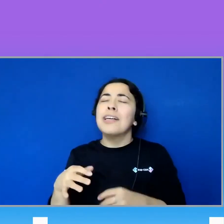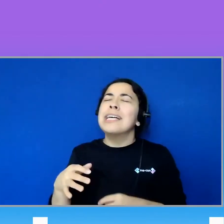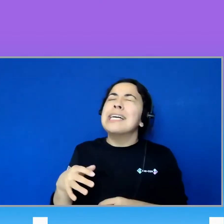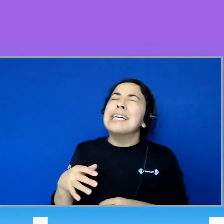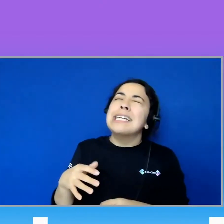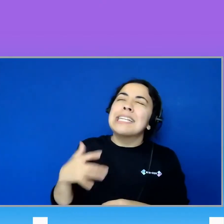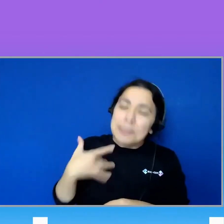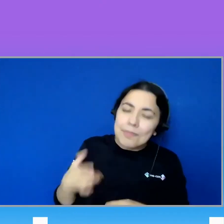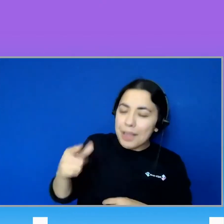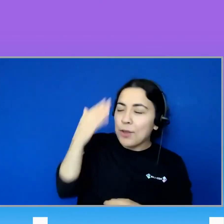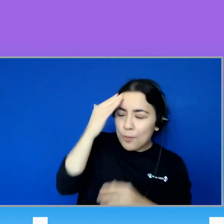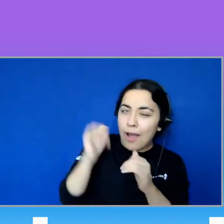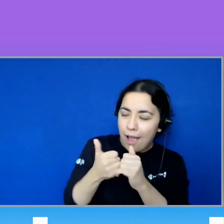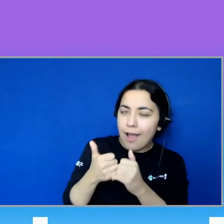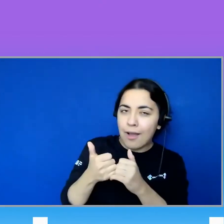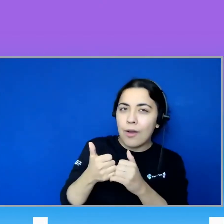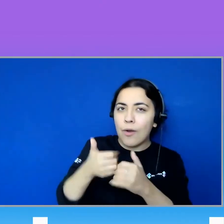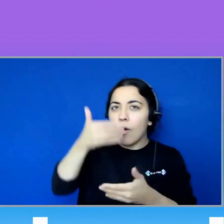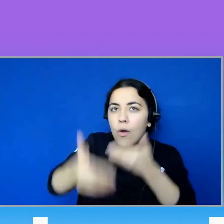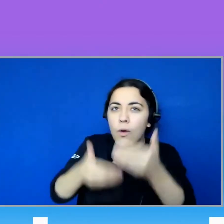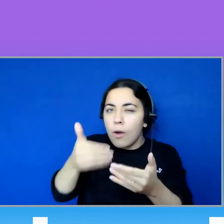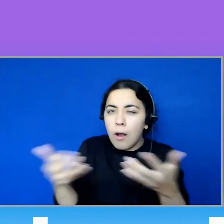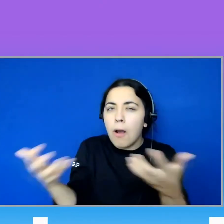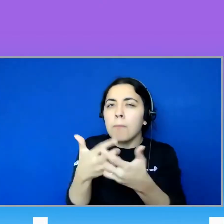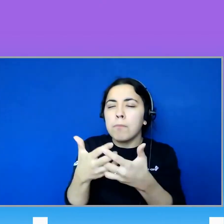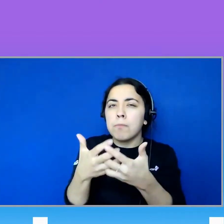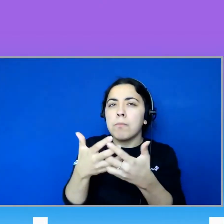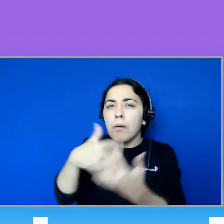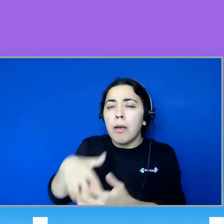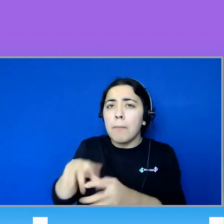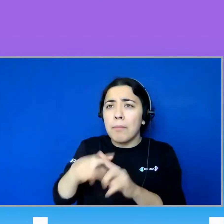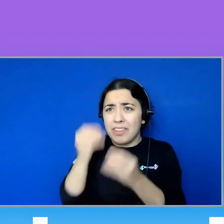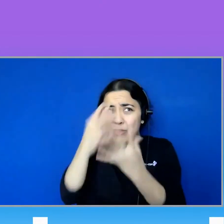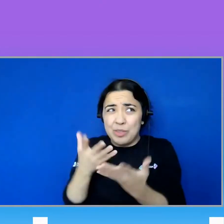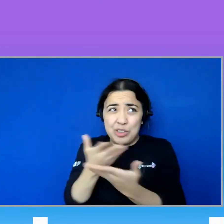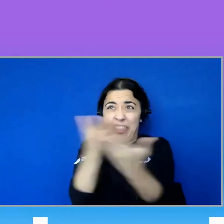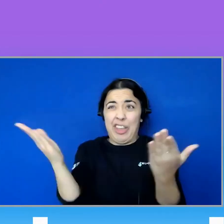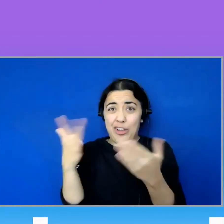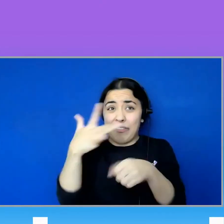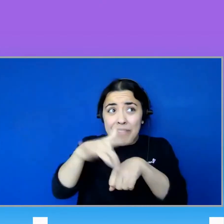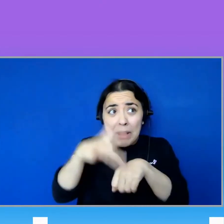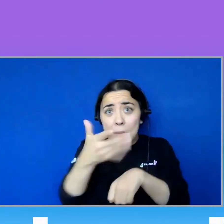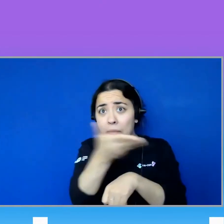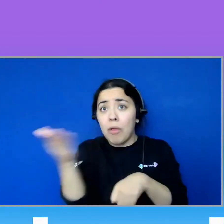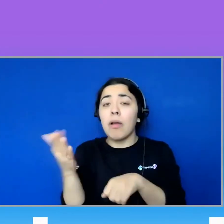they probably do, but but the